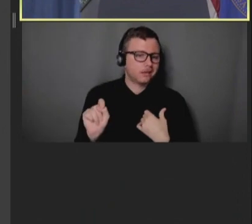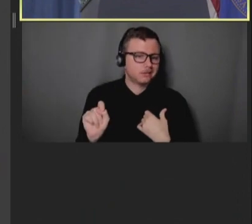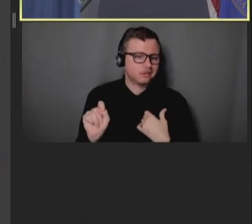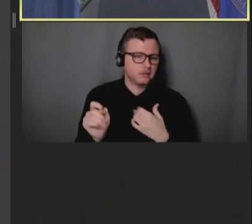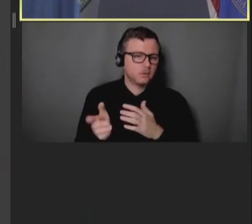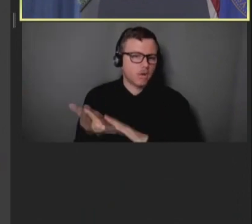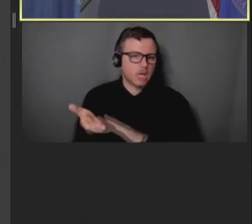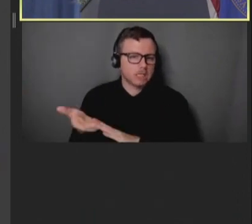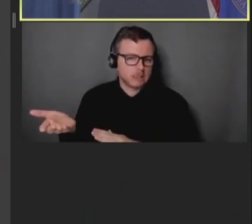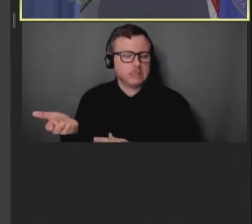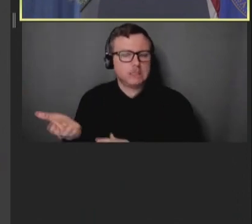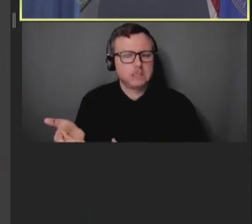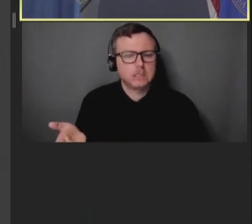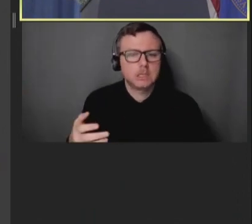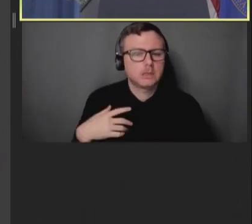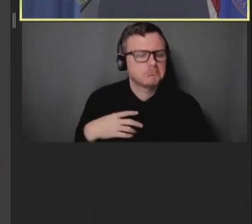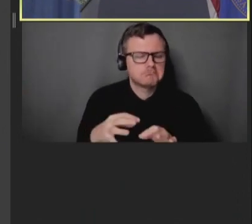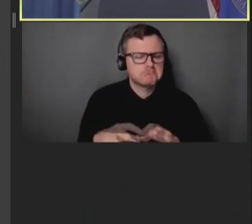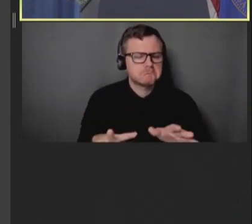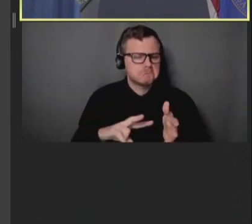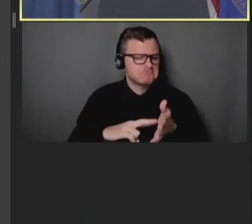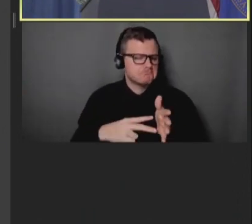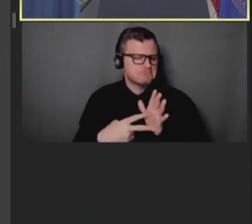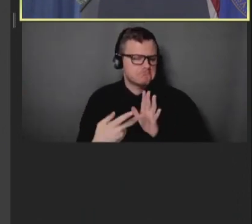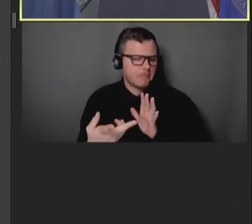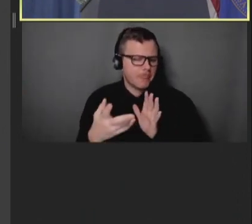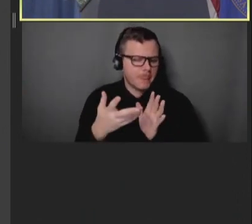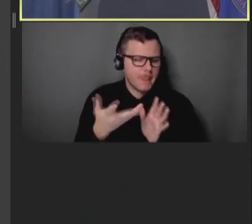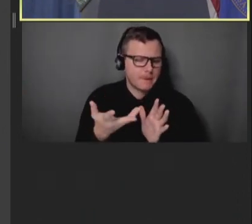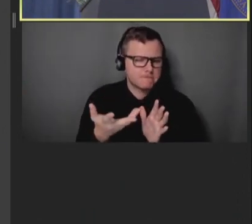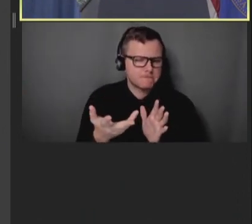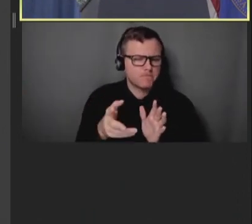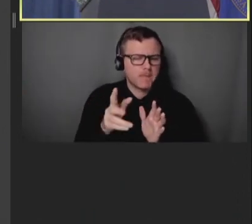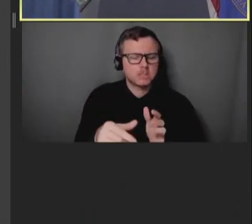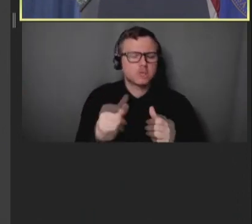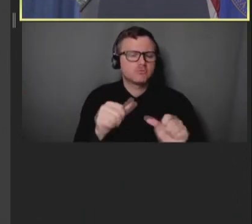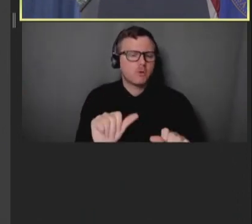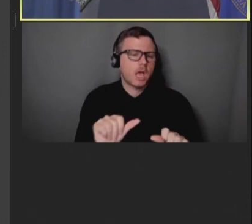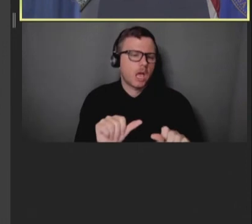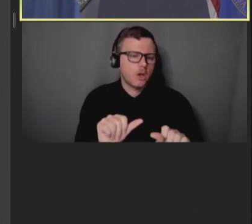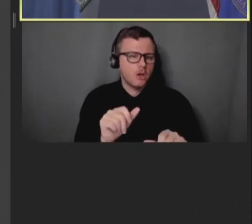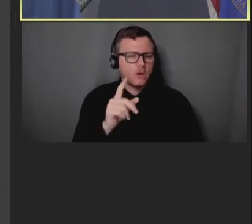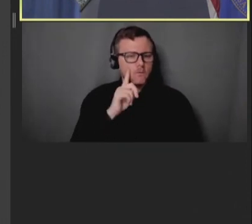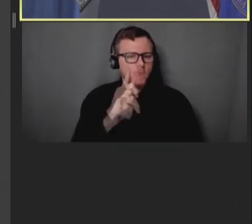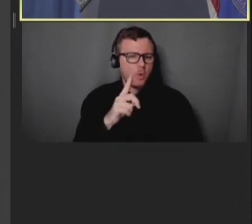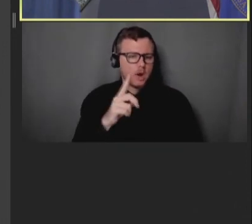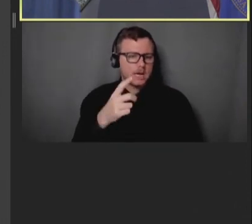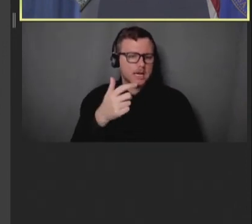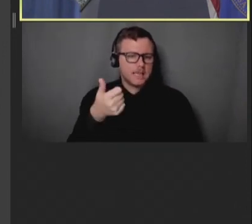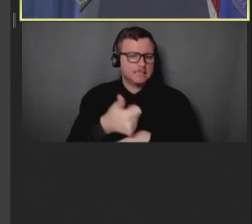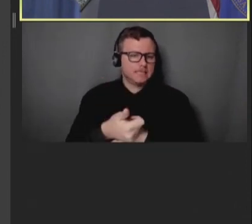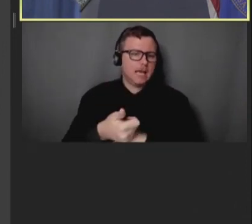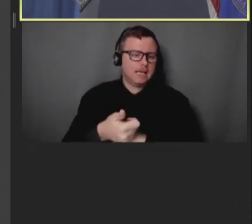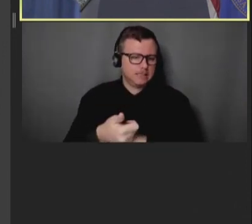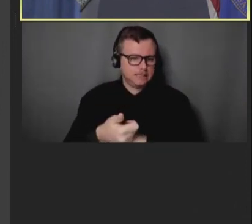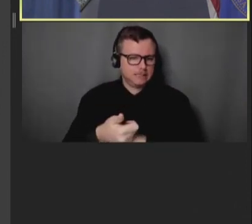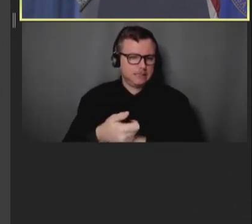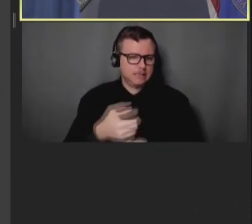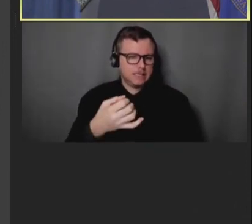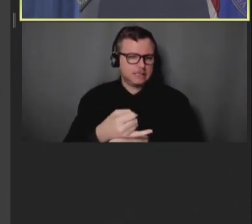which was essentially a trial run of the sites, to say how many people we could get through that